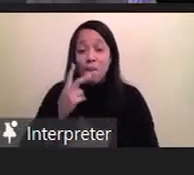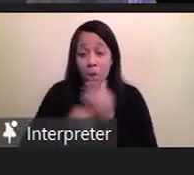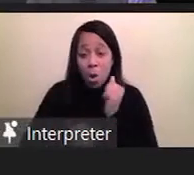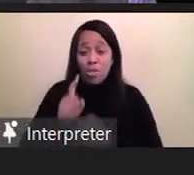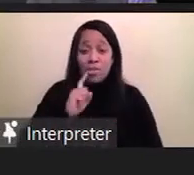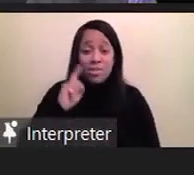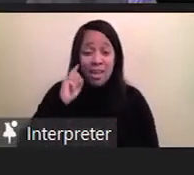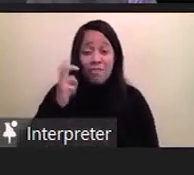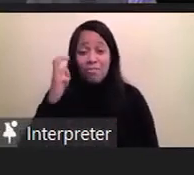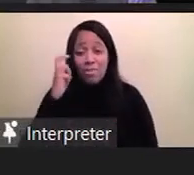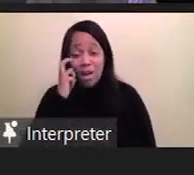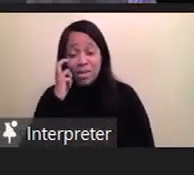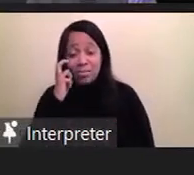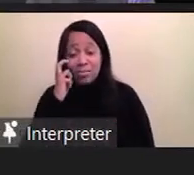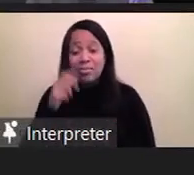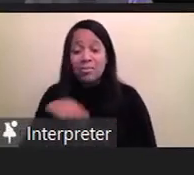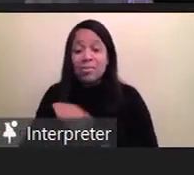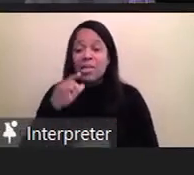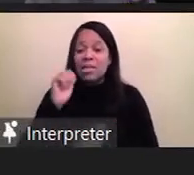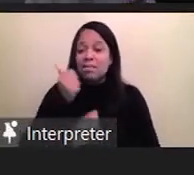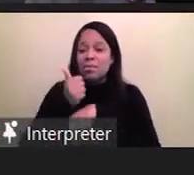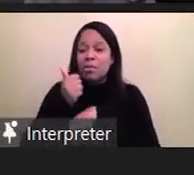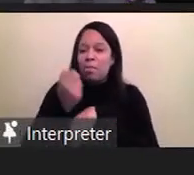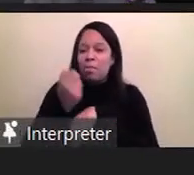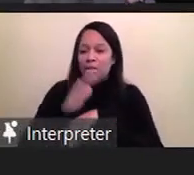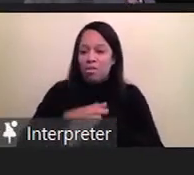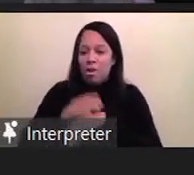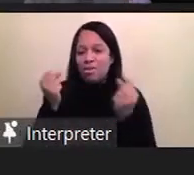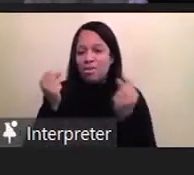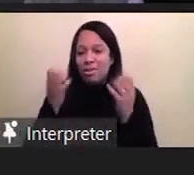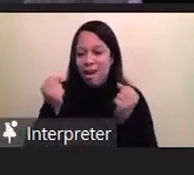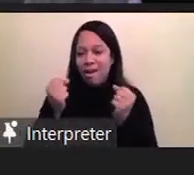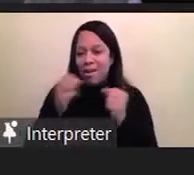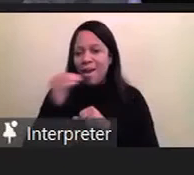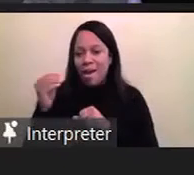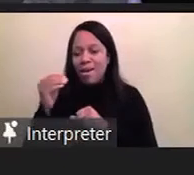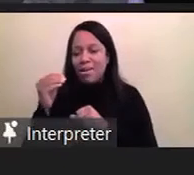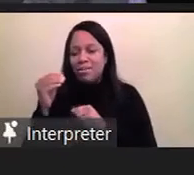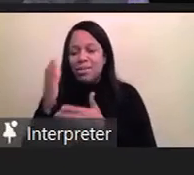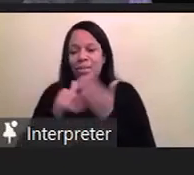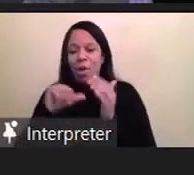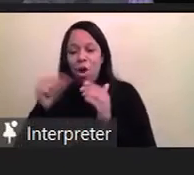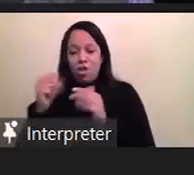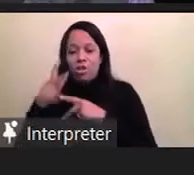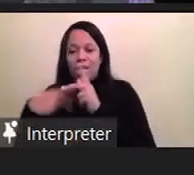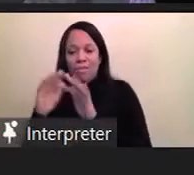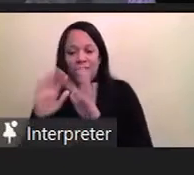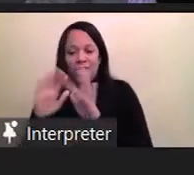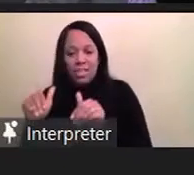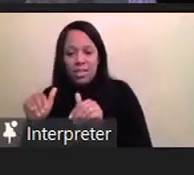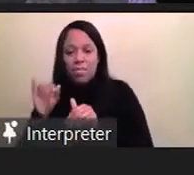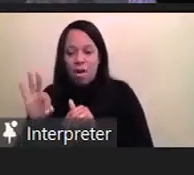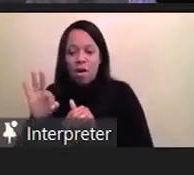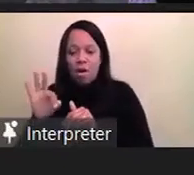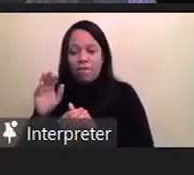And it's based on sign language or some other system of manual communication.